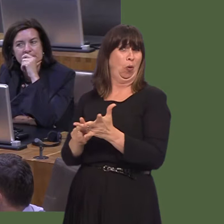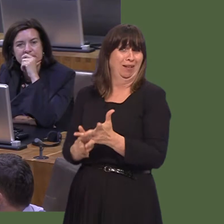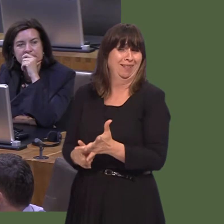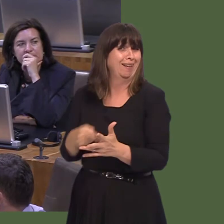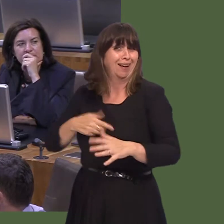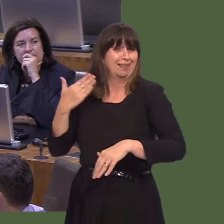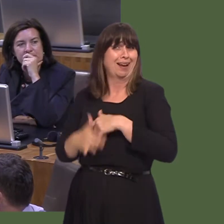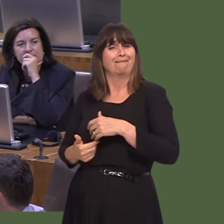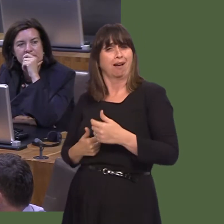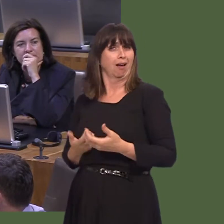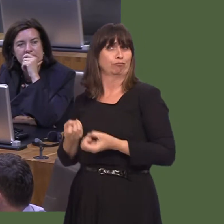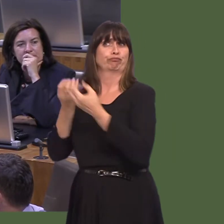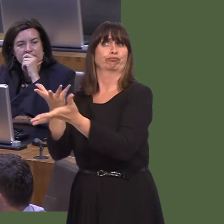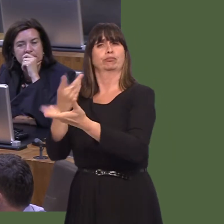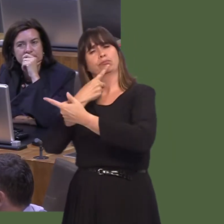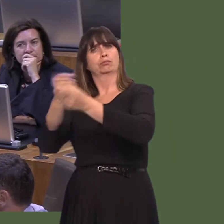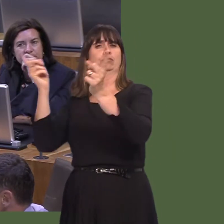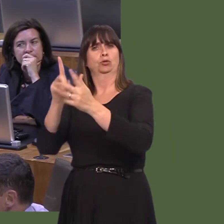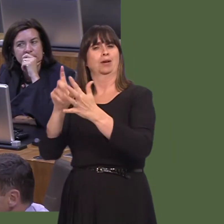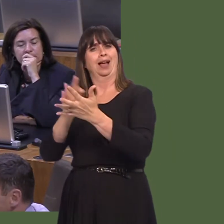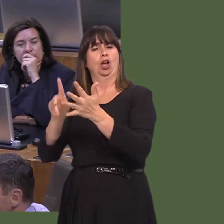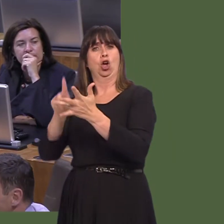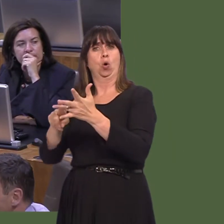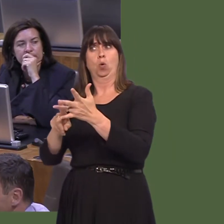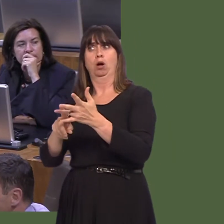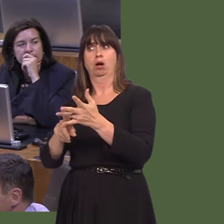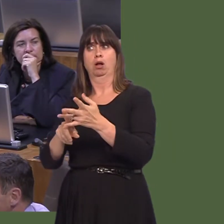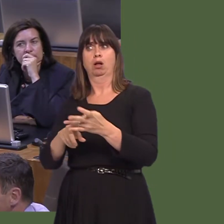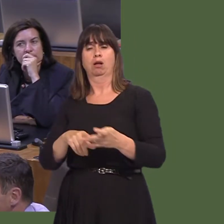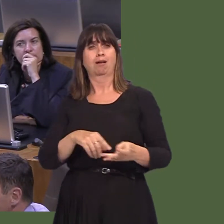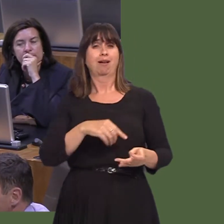Secondly, I am not, nor have I ever been, the leader of Cardiff city council, and in